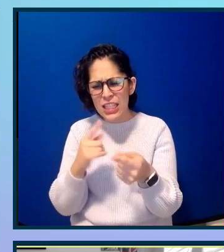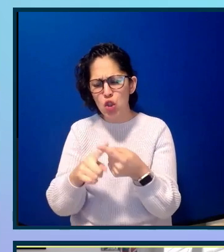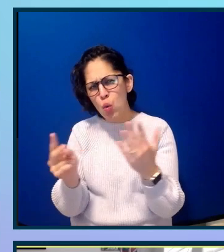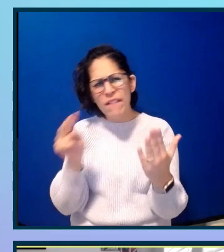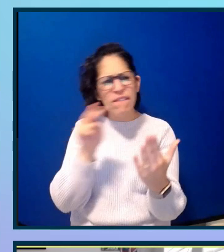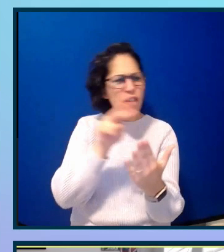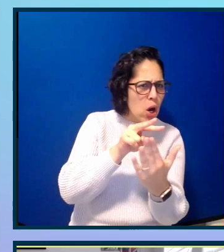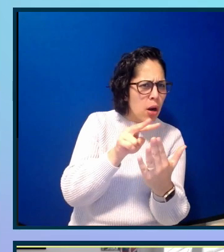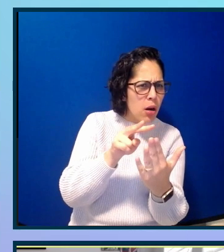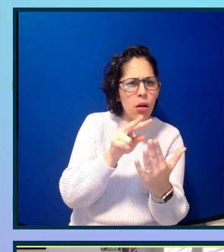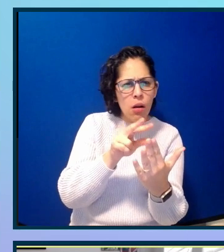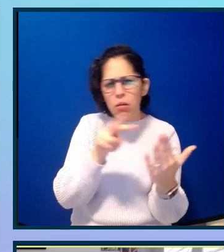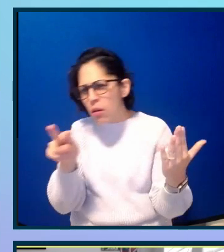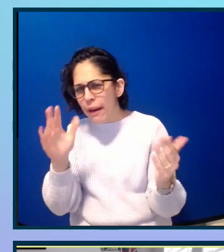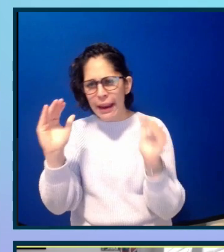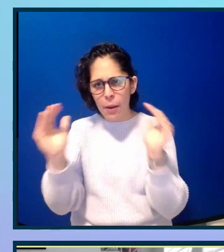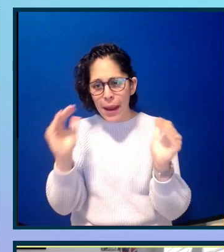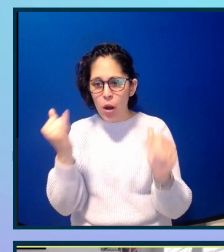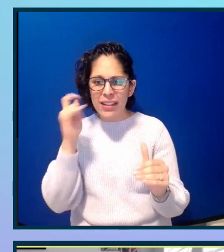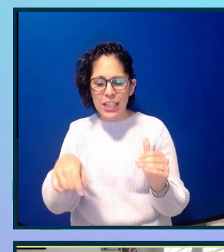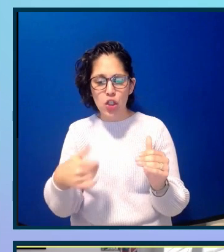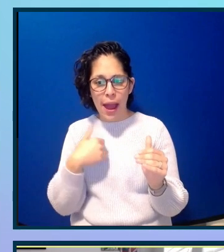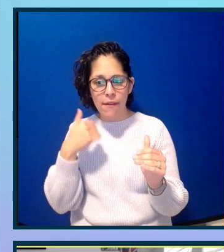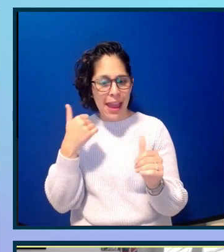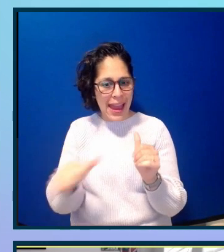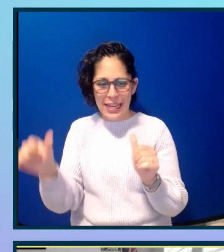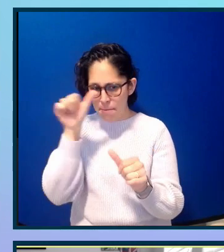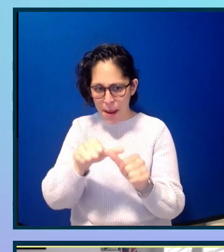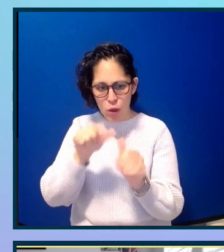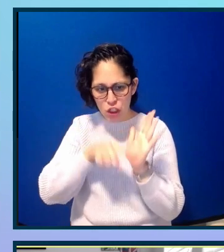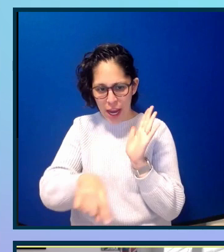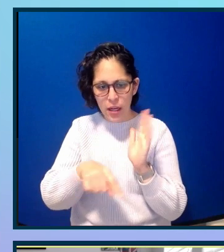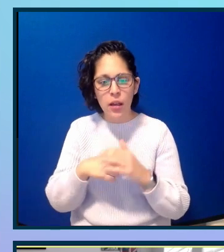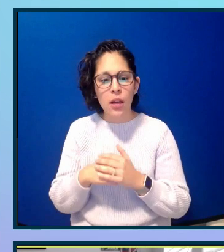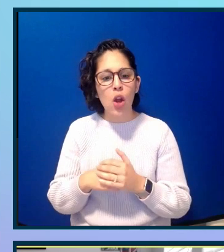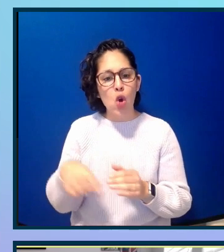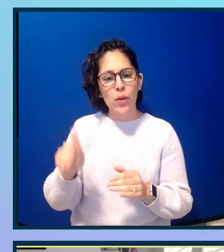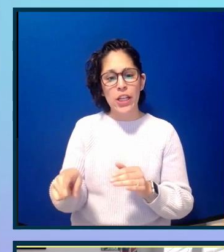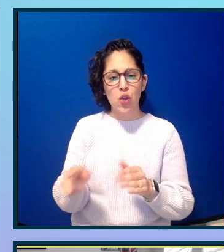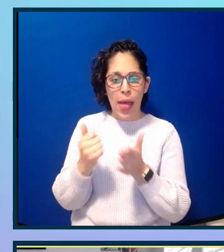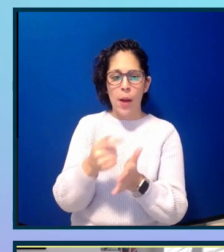if he needs to have kind of a memory check. We might also be able to help him avoid and correct mistakes.